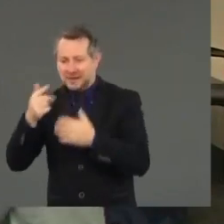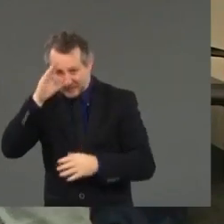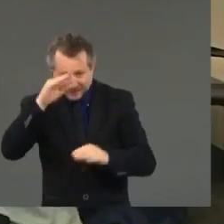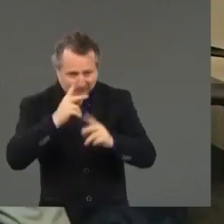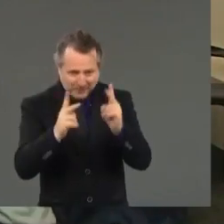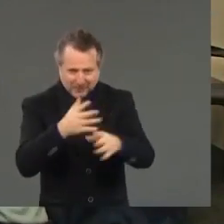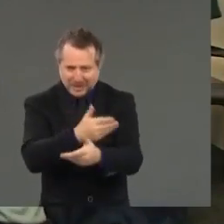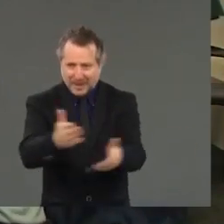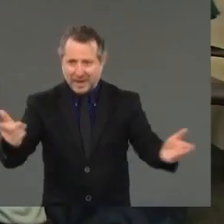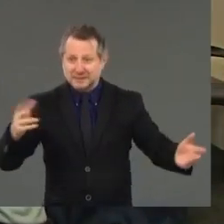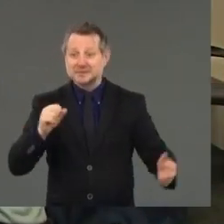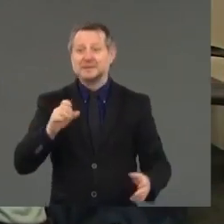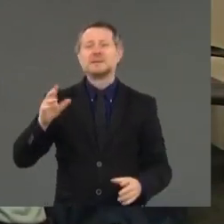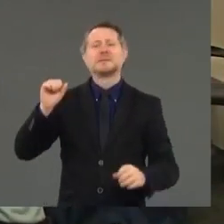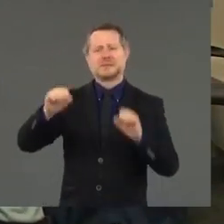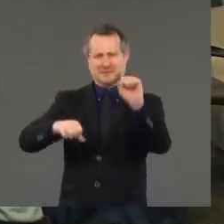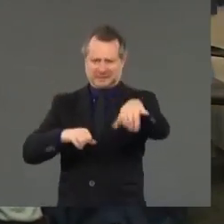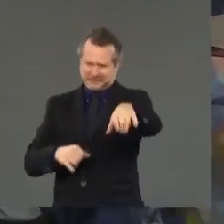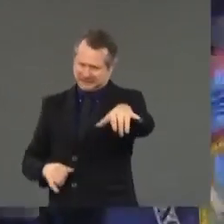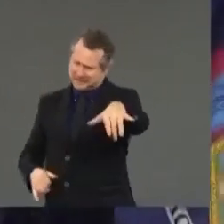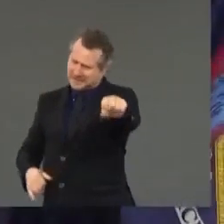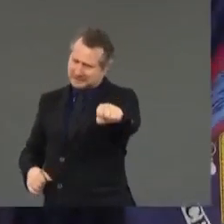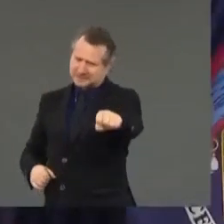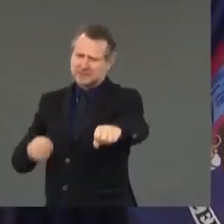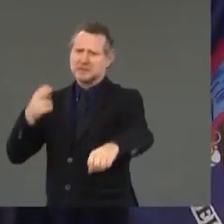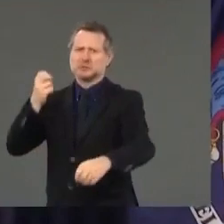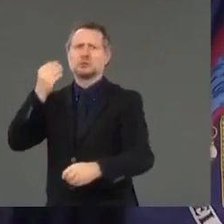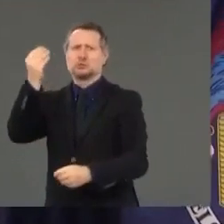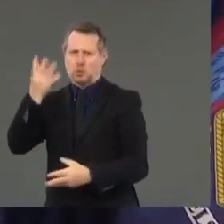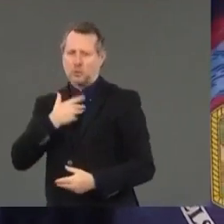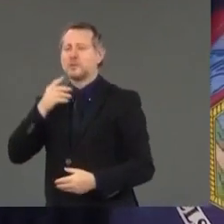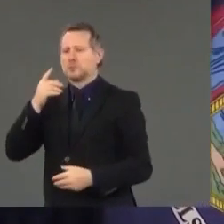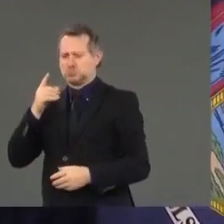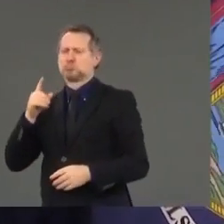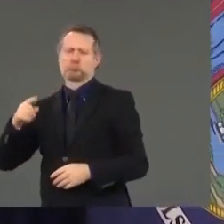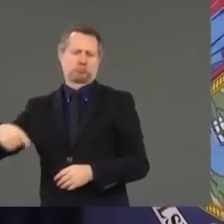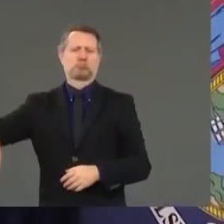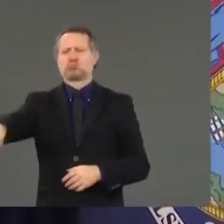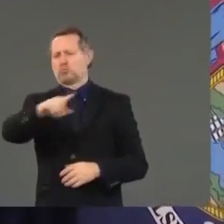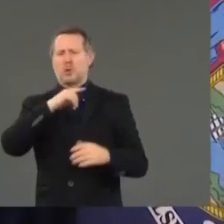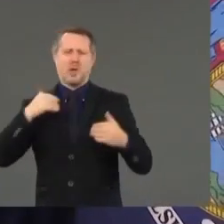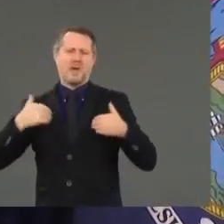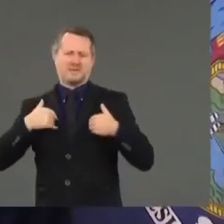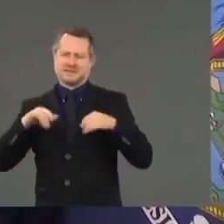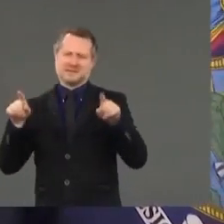SAME PAGE WITH THEM. BASED ON THE METRICS THAT'S WHAT IT LOOKS LIKE.